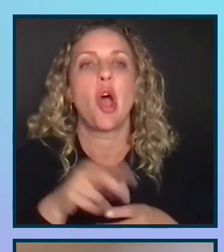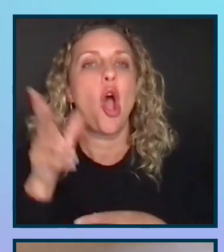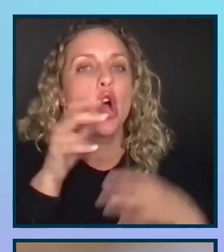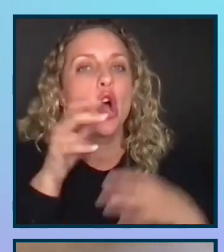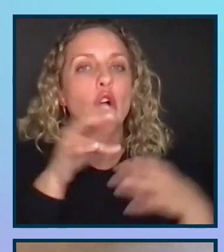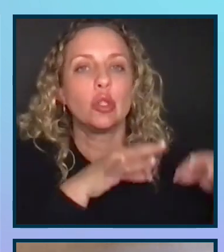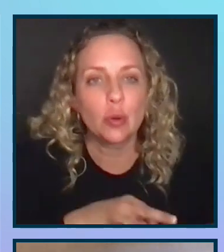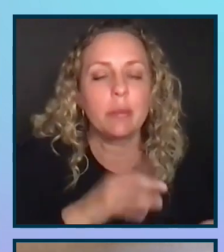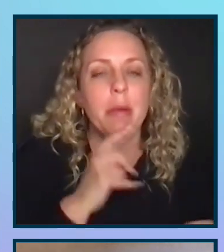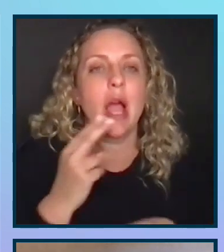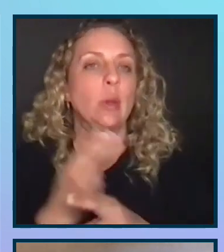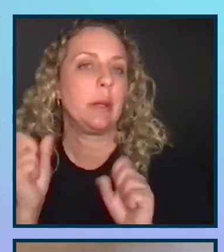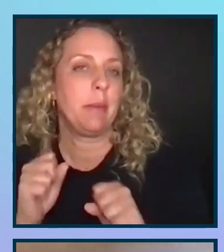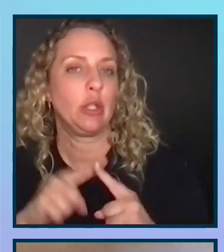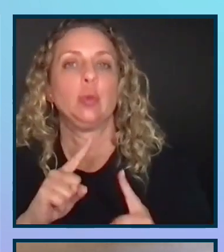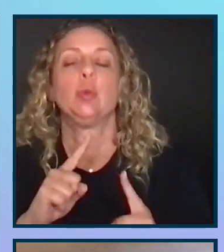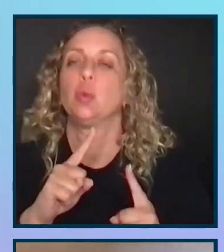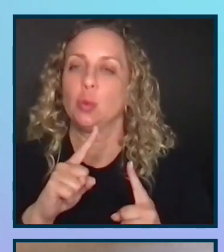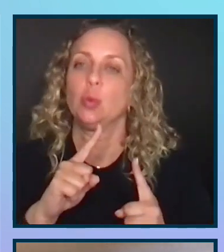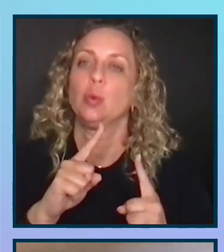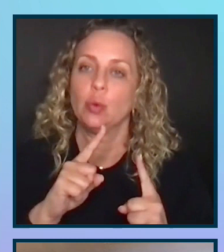to select other text sizes.